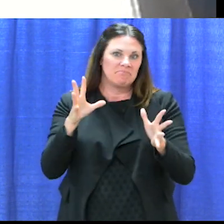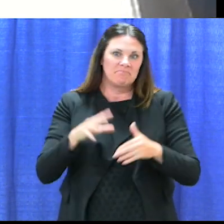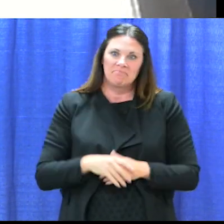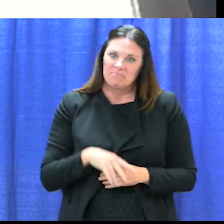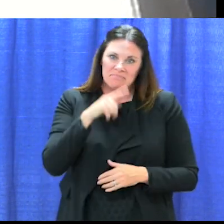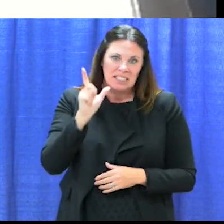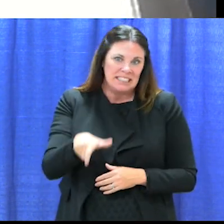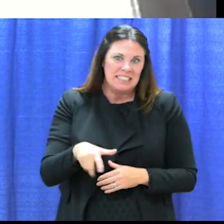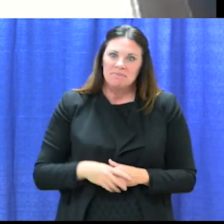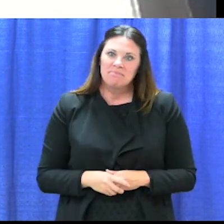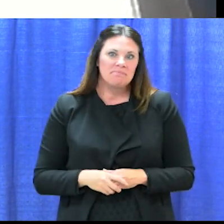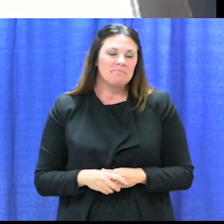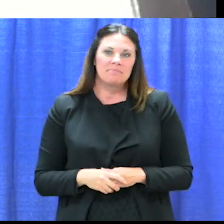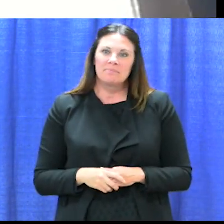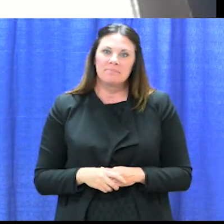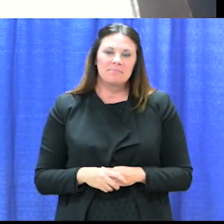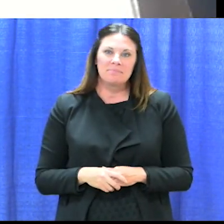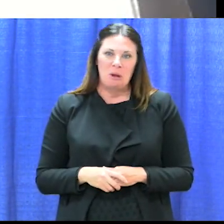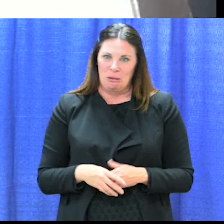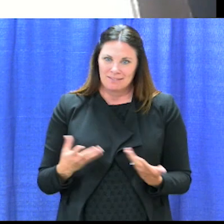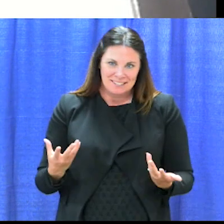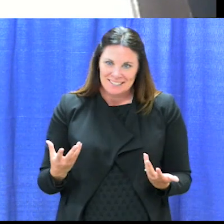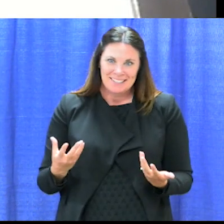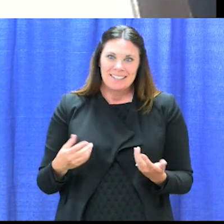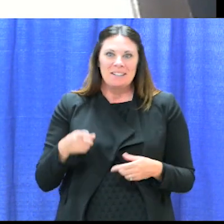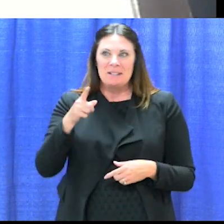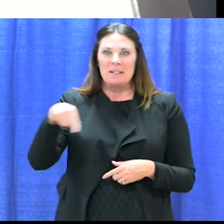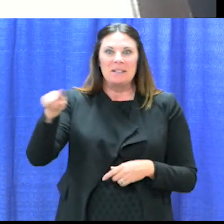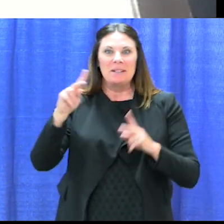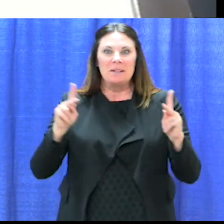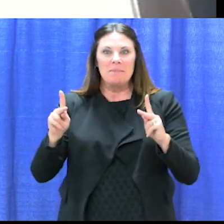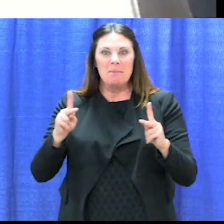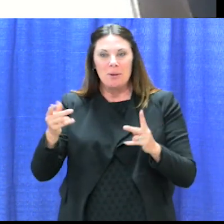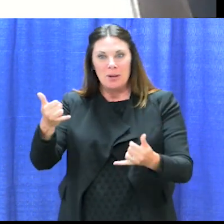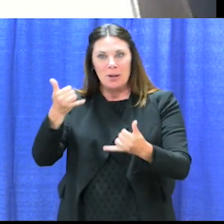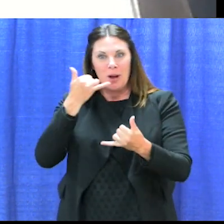So that shouldn't be an issue when folks are calling us.